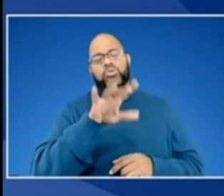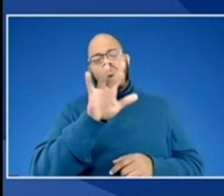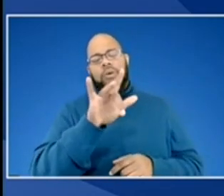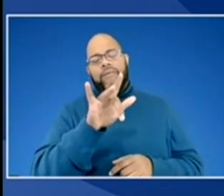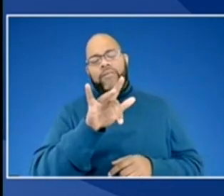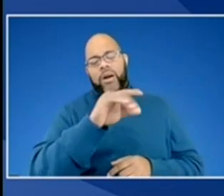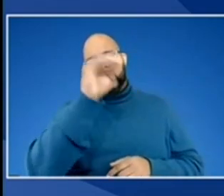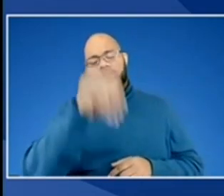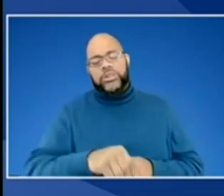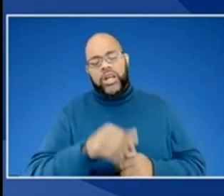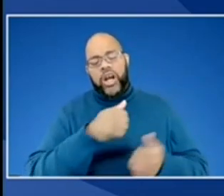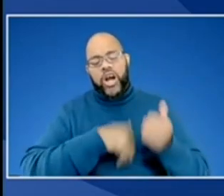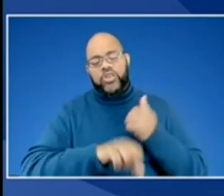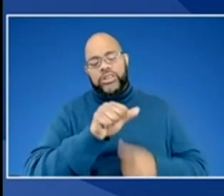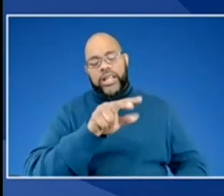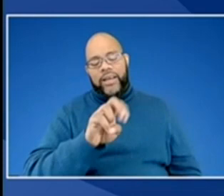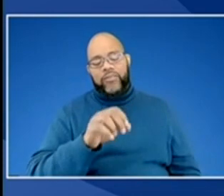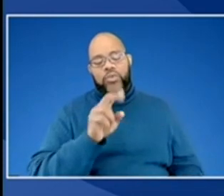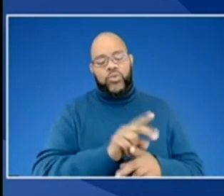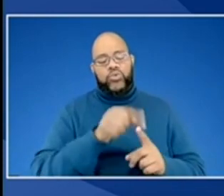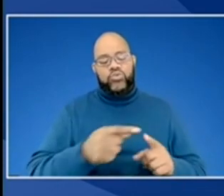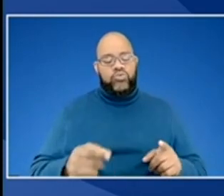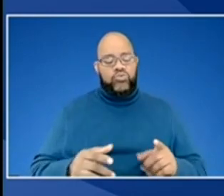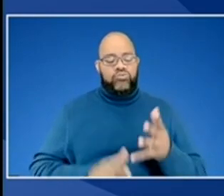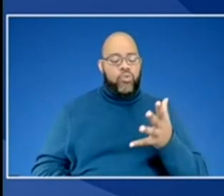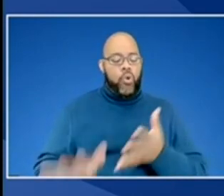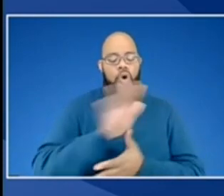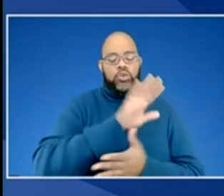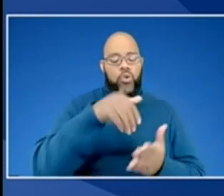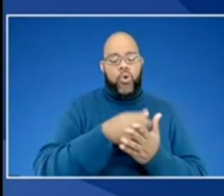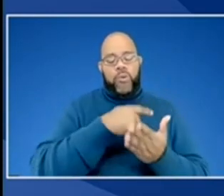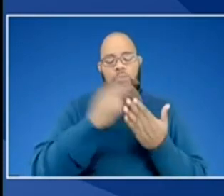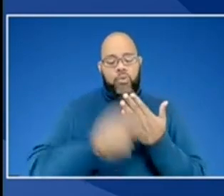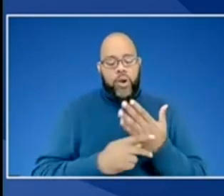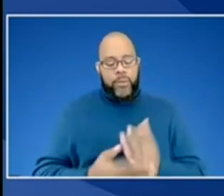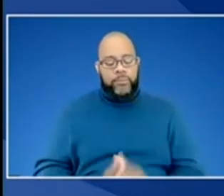under SAVE be used across all programs? Thank you, Sherrie. Tamy.